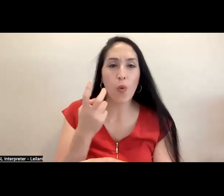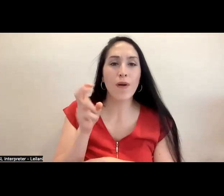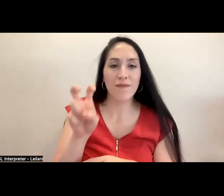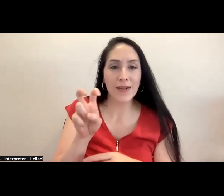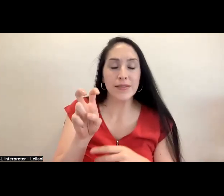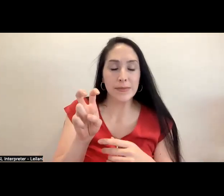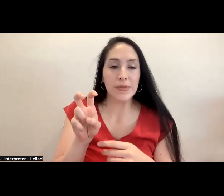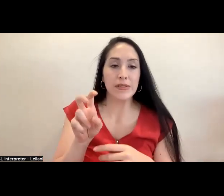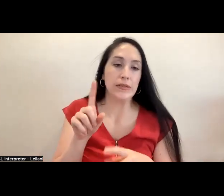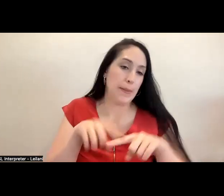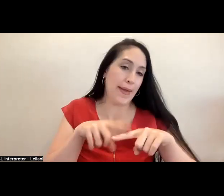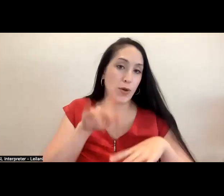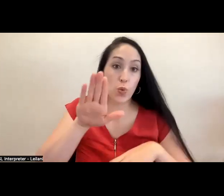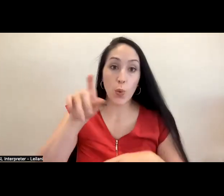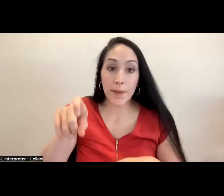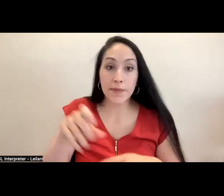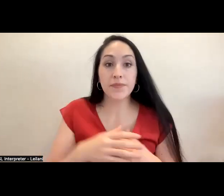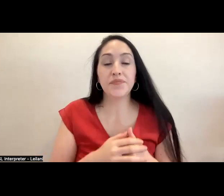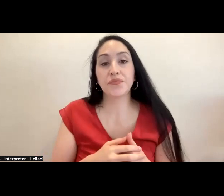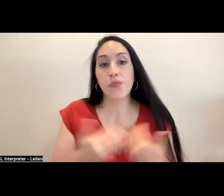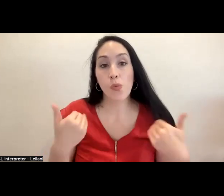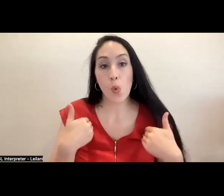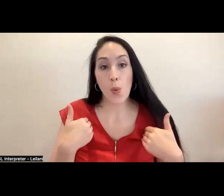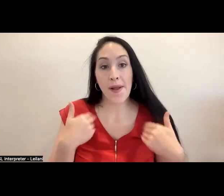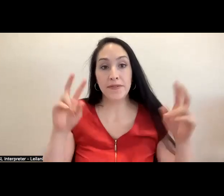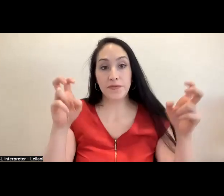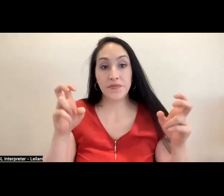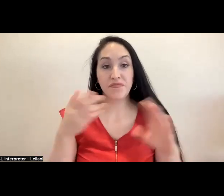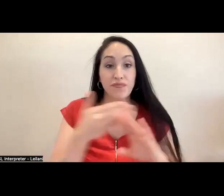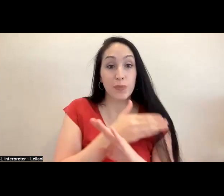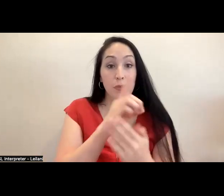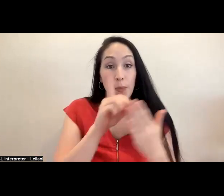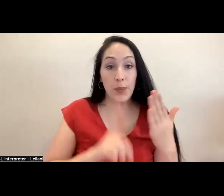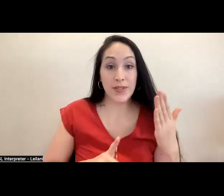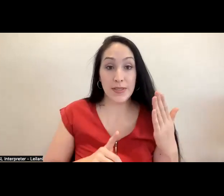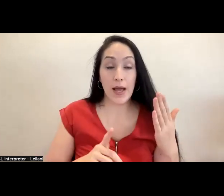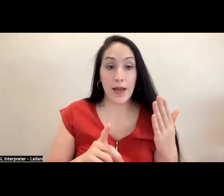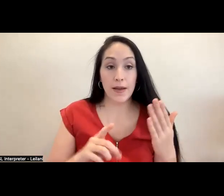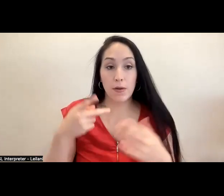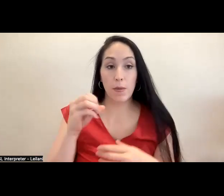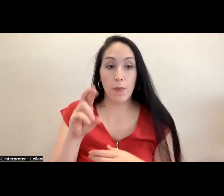11:46:00 We have what we call redesign portfolios. 11:46:06 These are risk based tolerance type